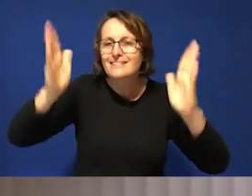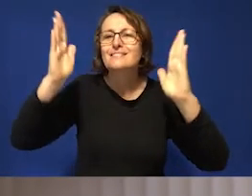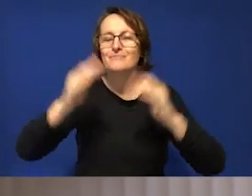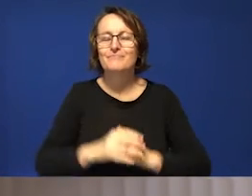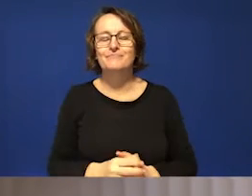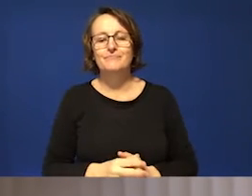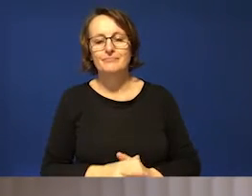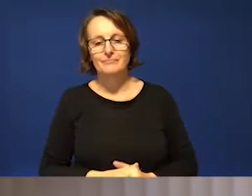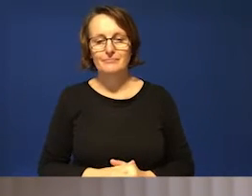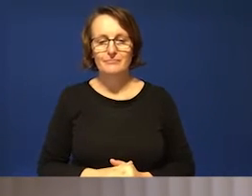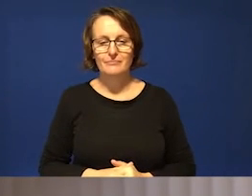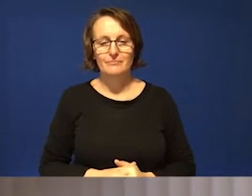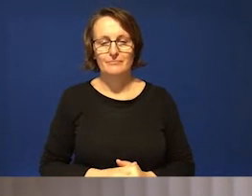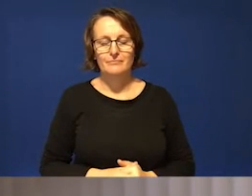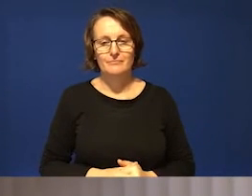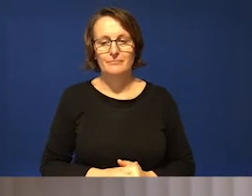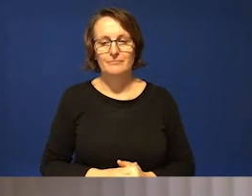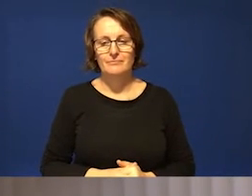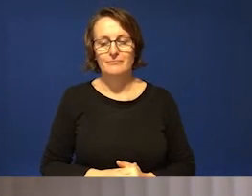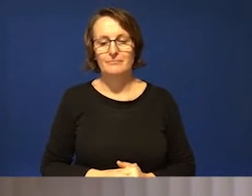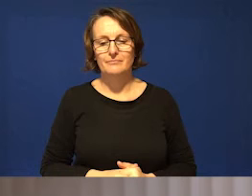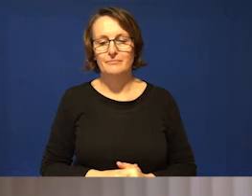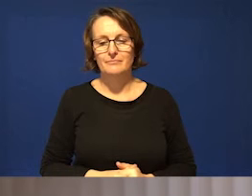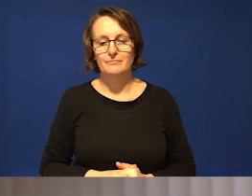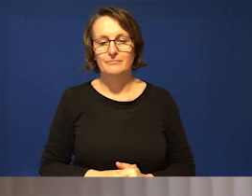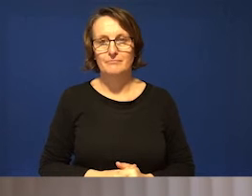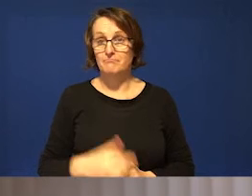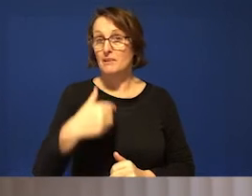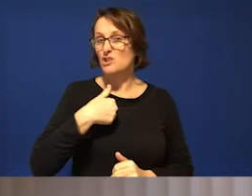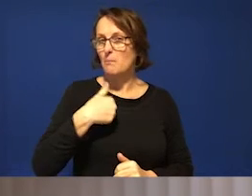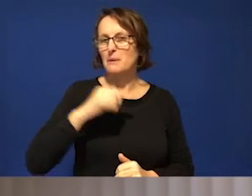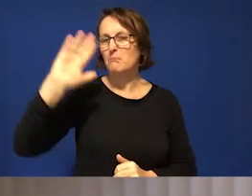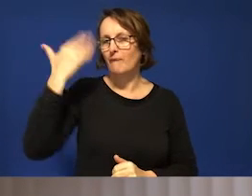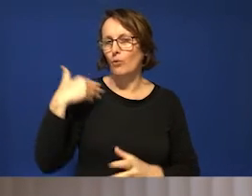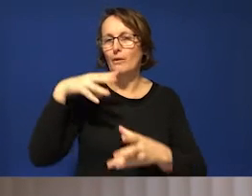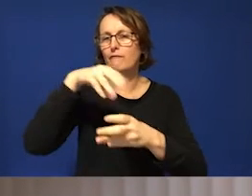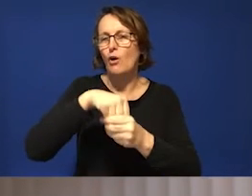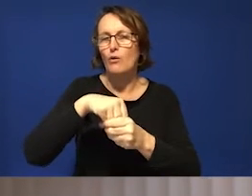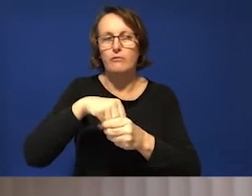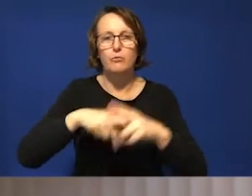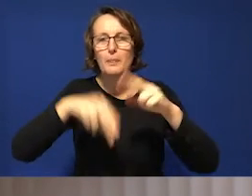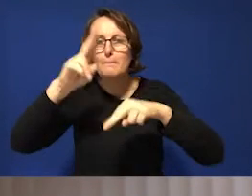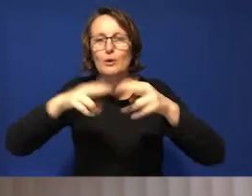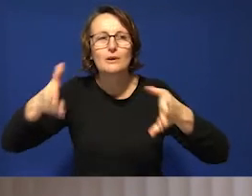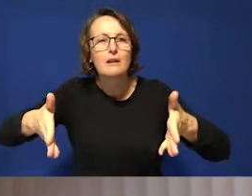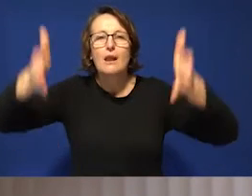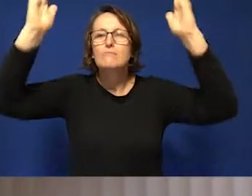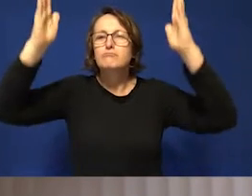for the pro and campus of Swinburne in those days. So I had been involved in sort of building